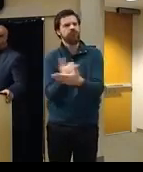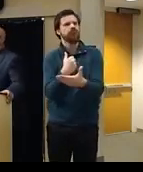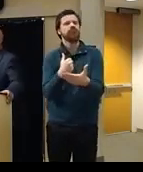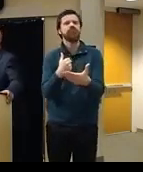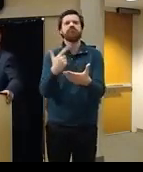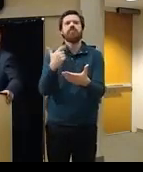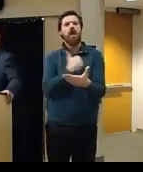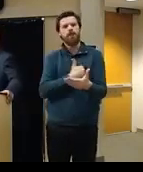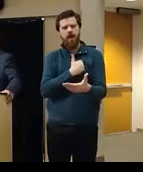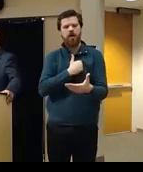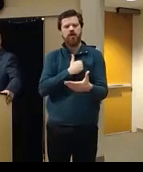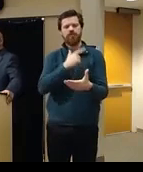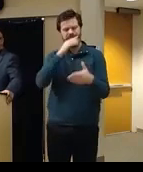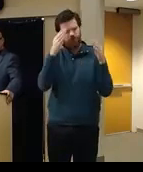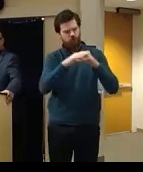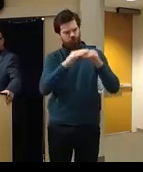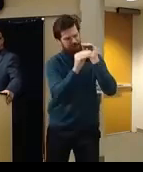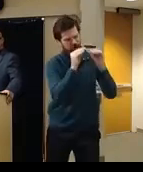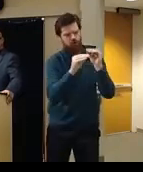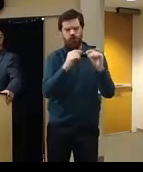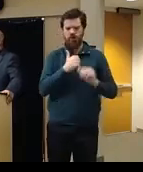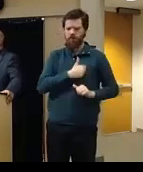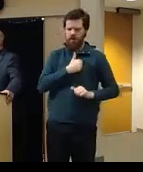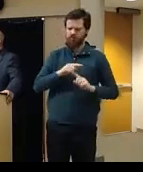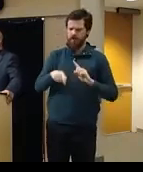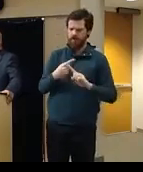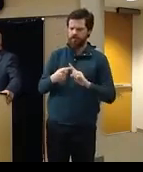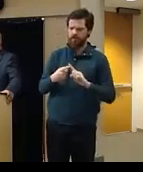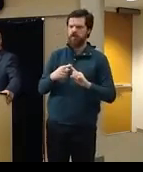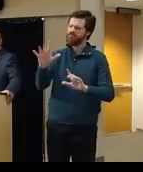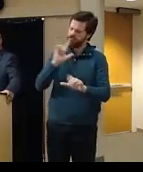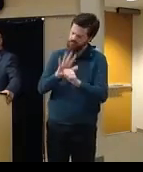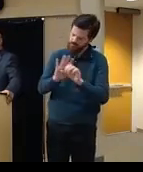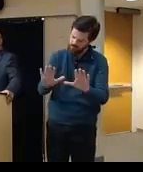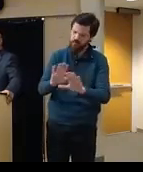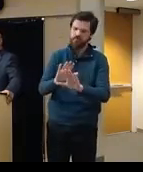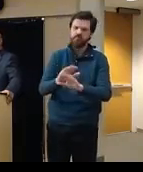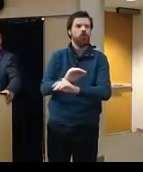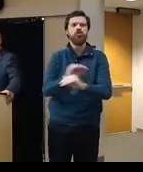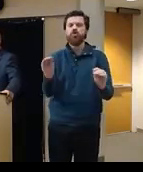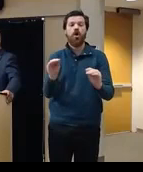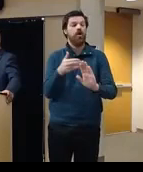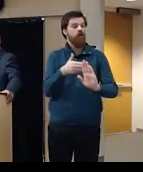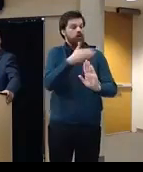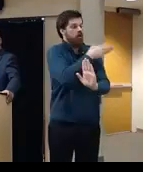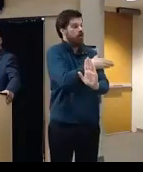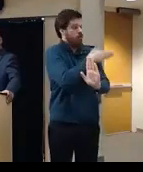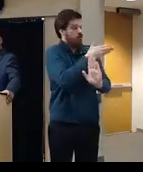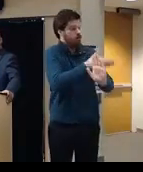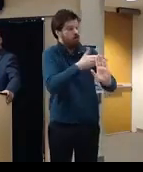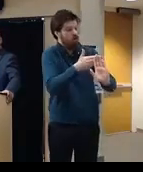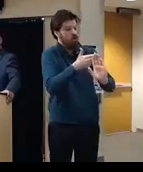about repair this apology is about ensuring that there's no repetition of the harm that